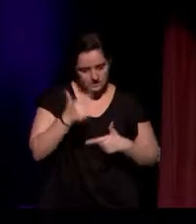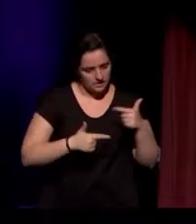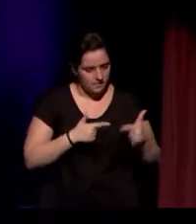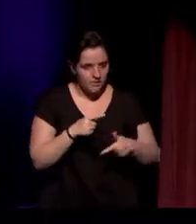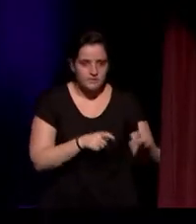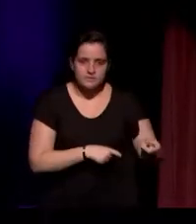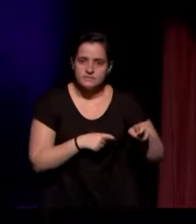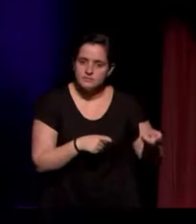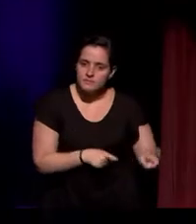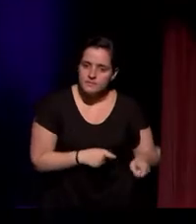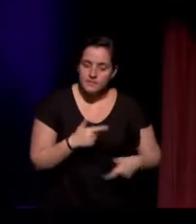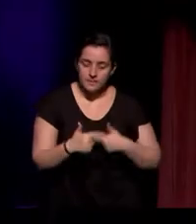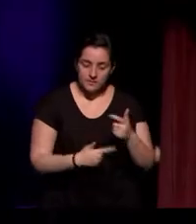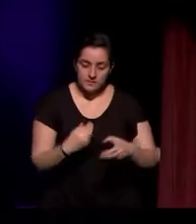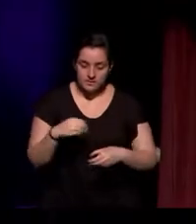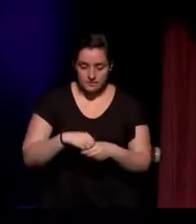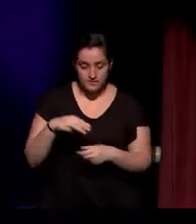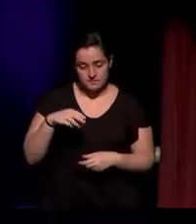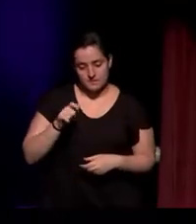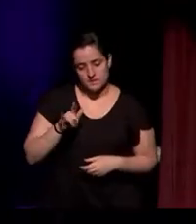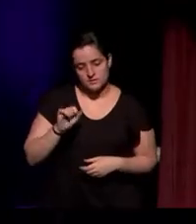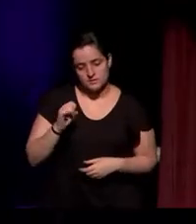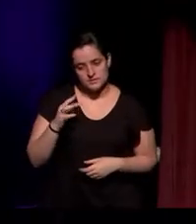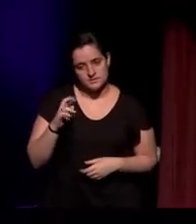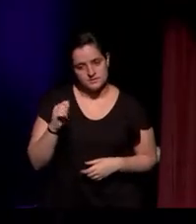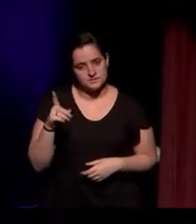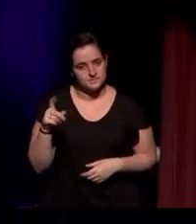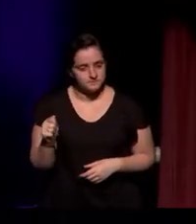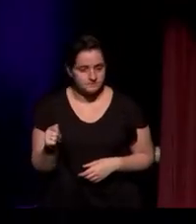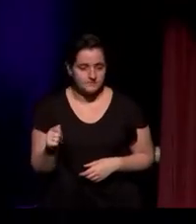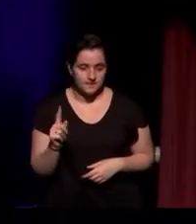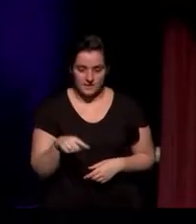for majestic companies or for large companies,